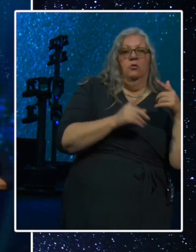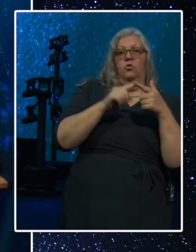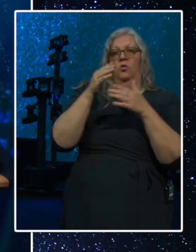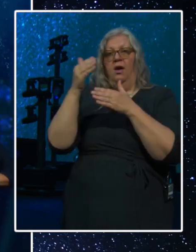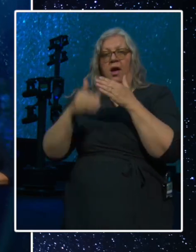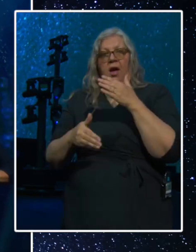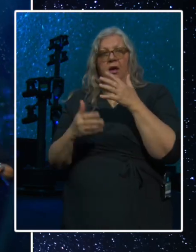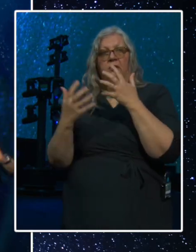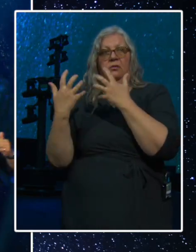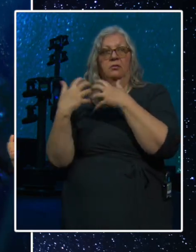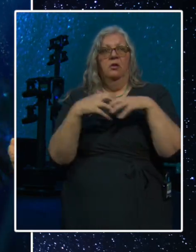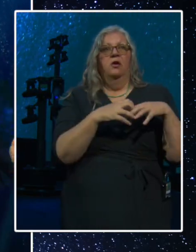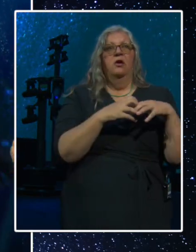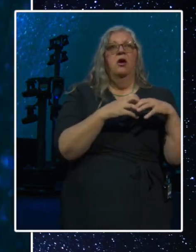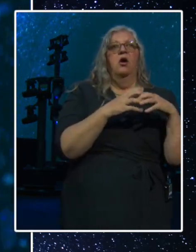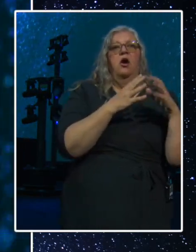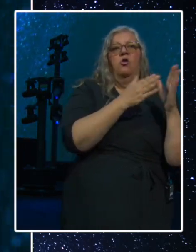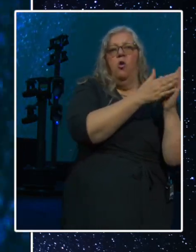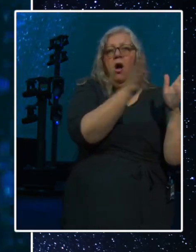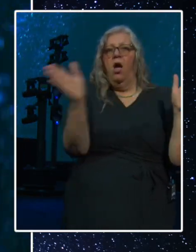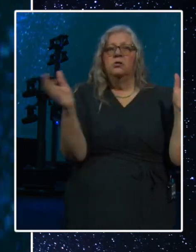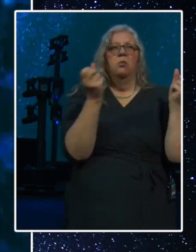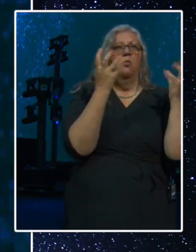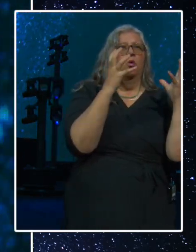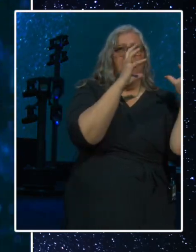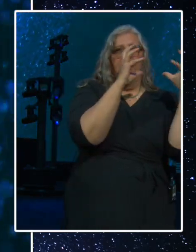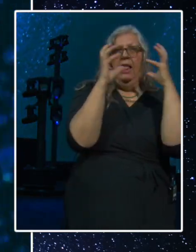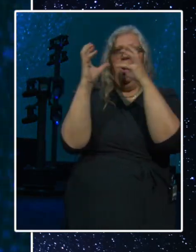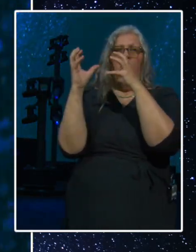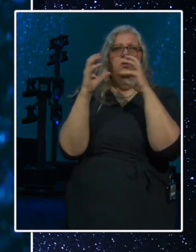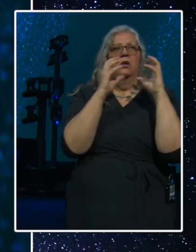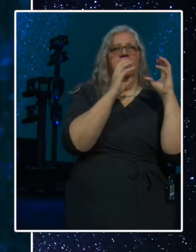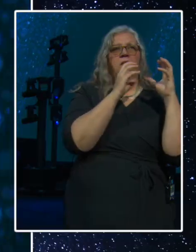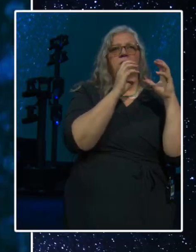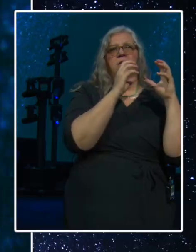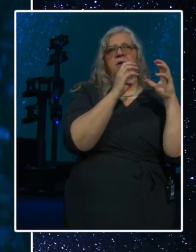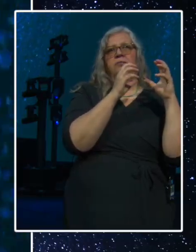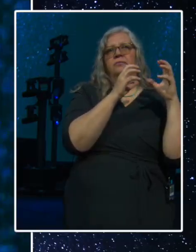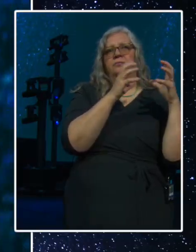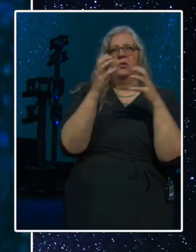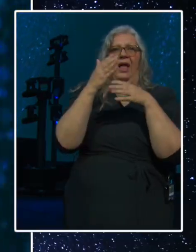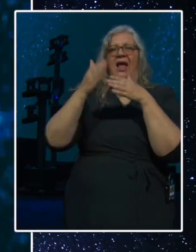across multi-cloud domains, multi-generational IT and multi-vendor estate.